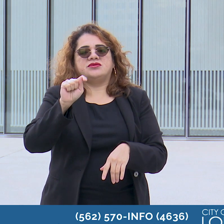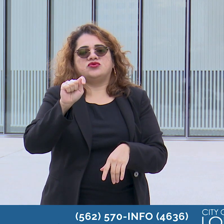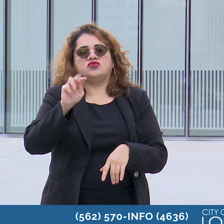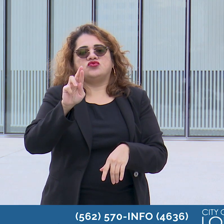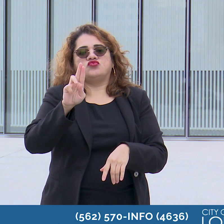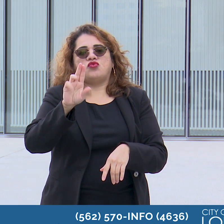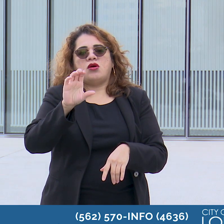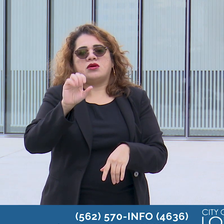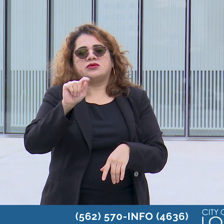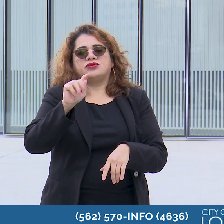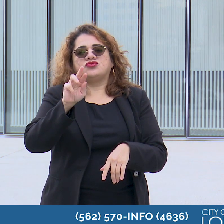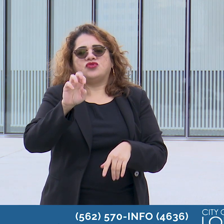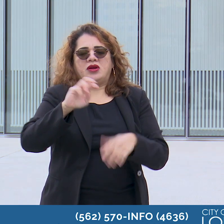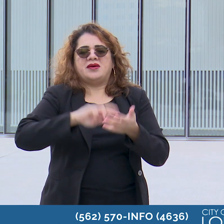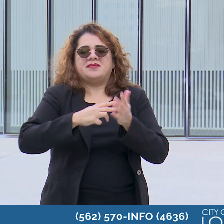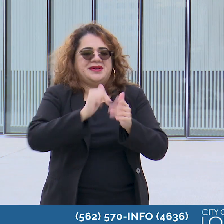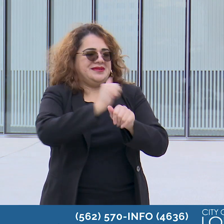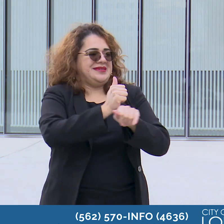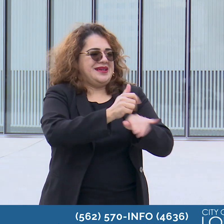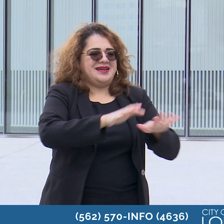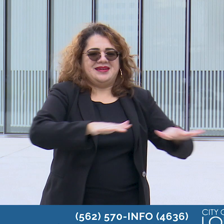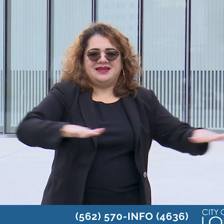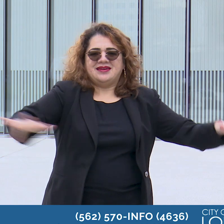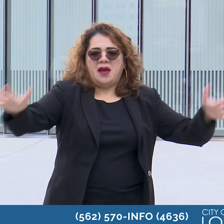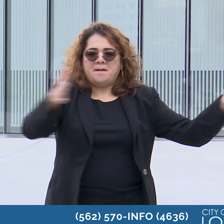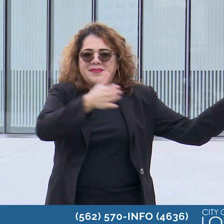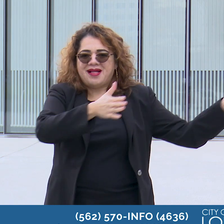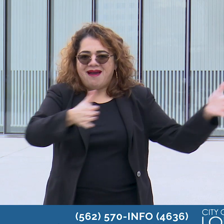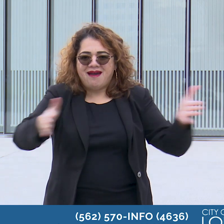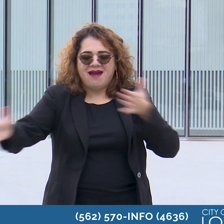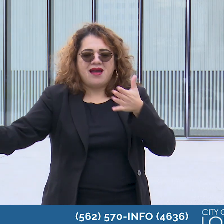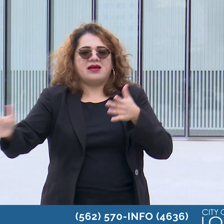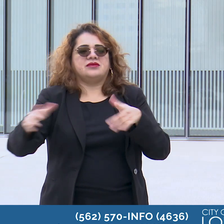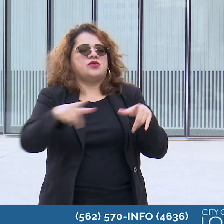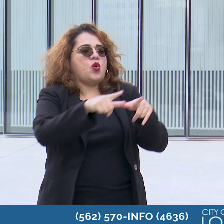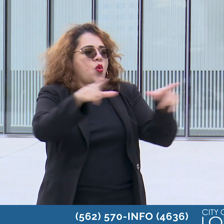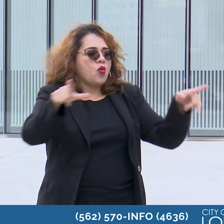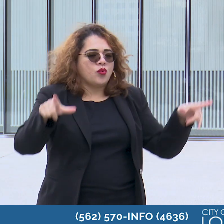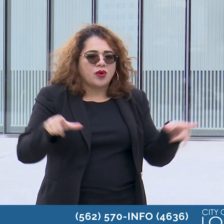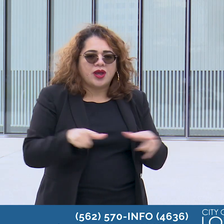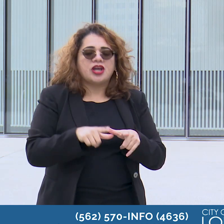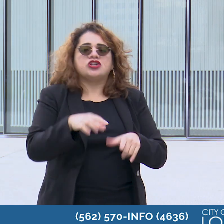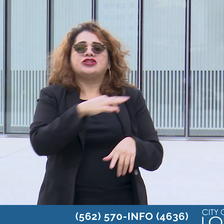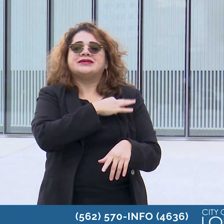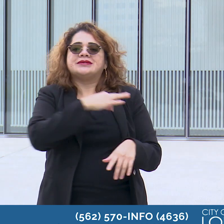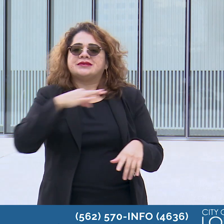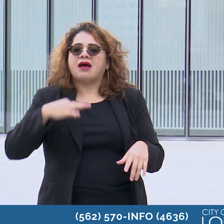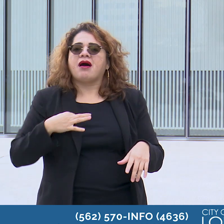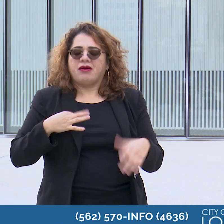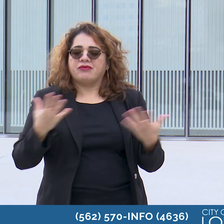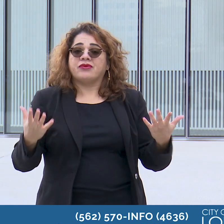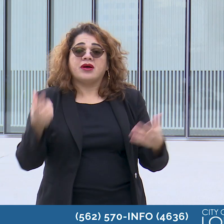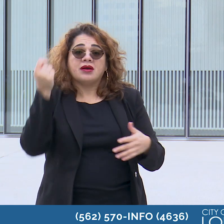but the most important thing we can do today is understand that we have not beat this virus yet.